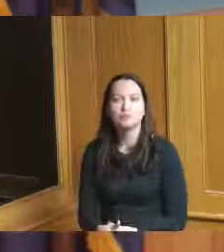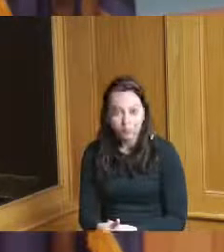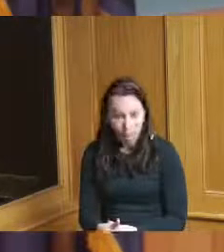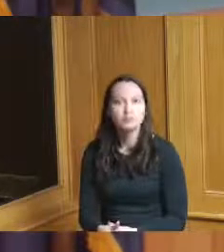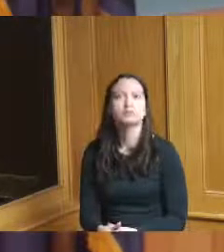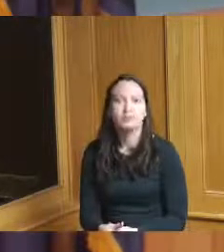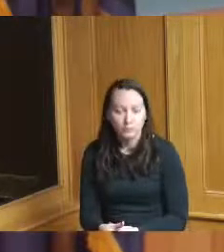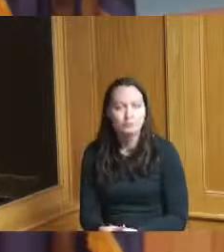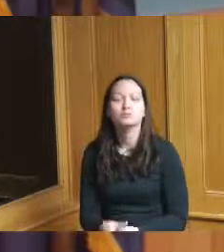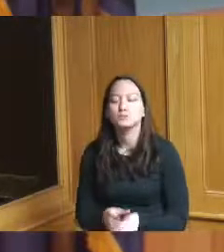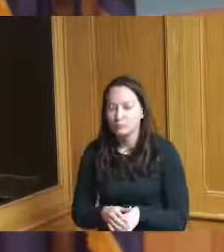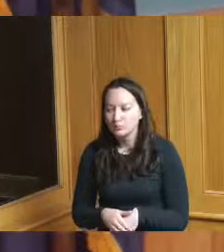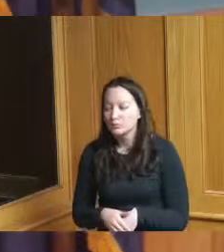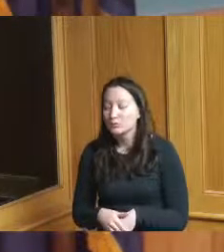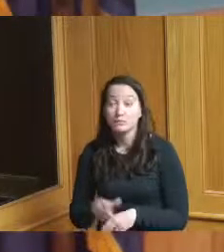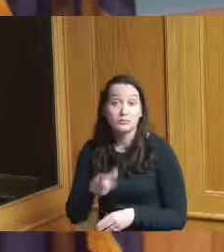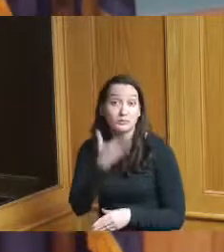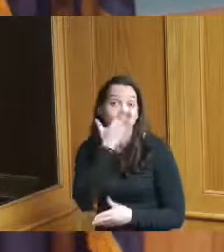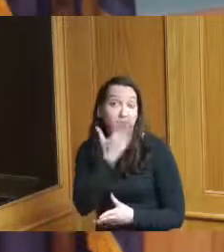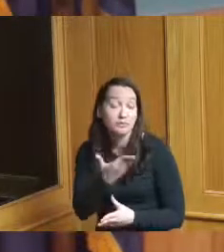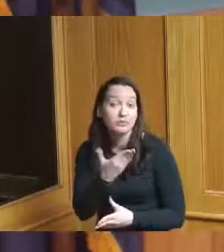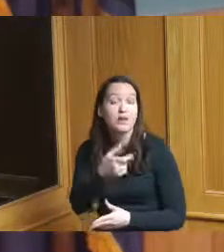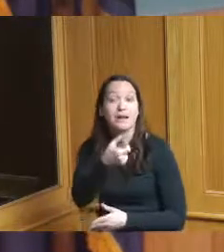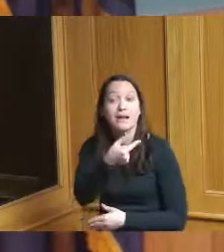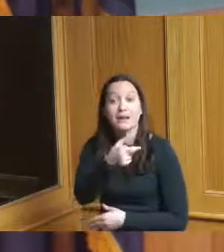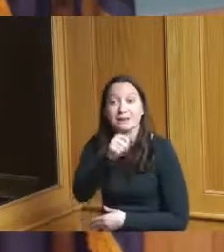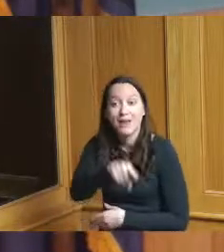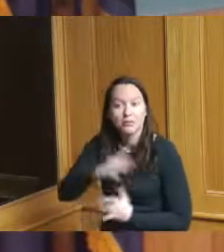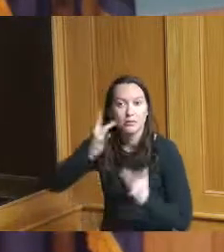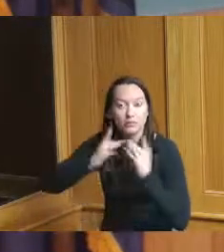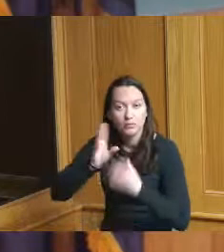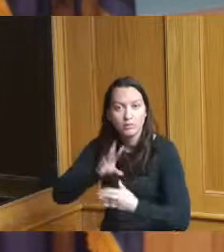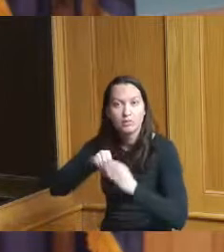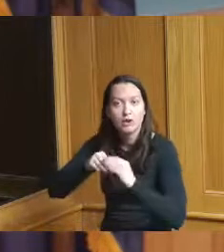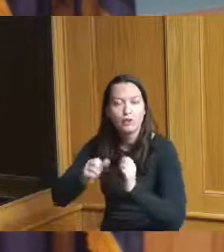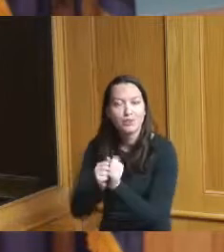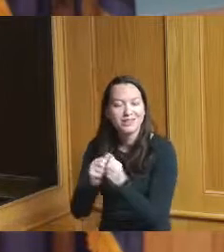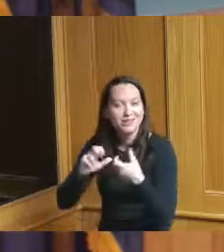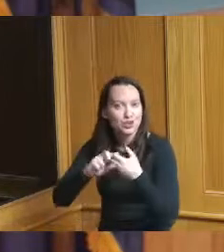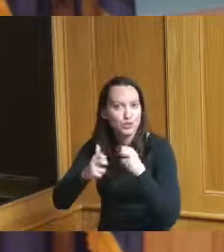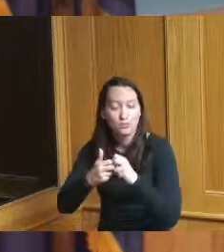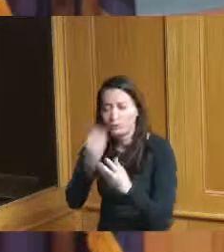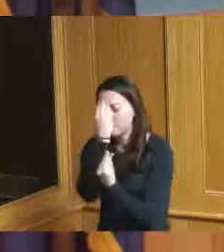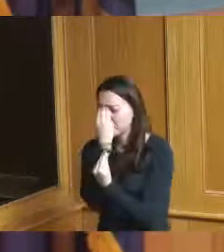and so I appreciate the gap filling in the gap on those issues but let me just be clear it's not